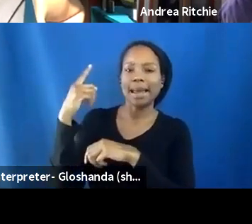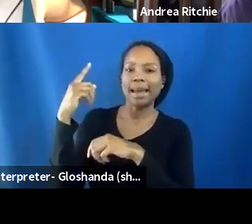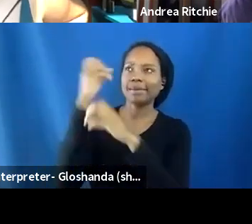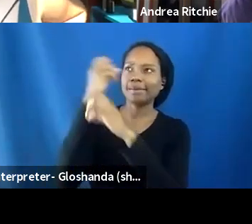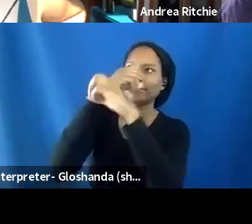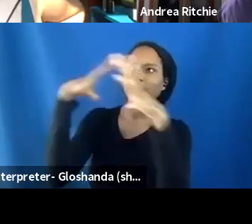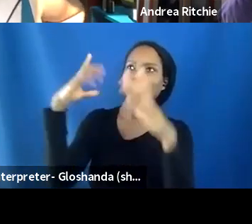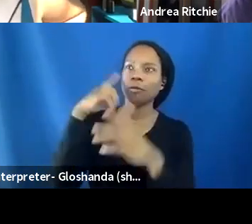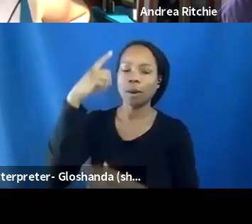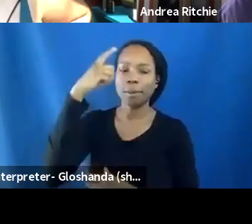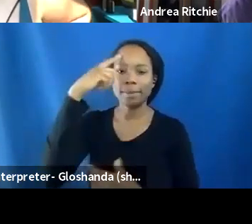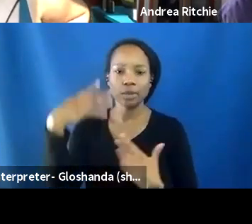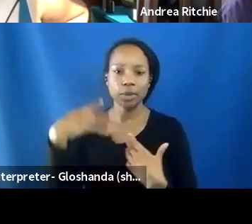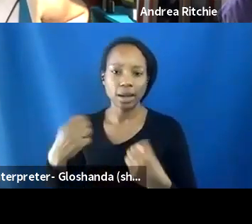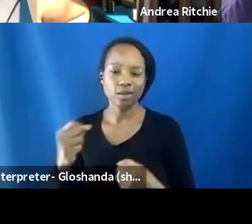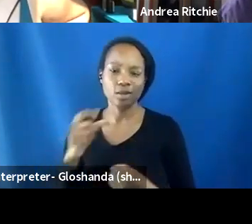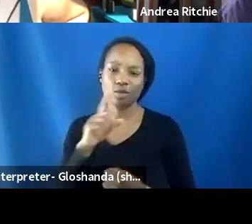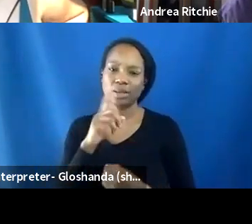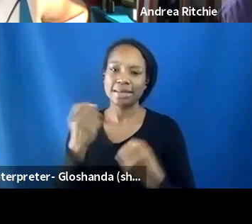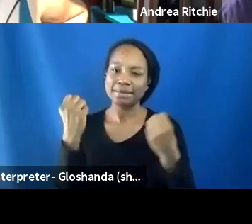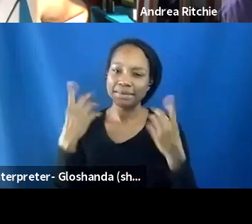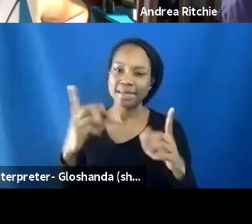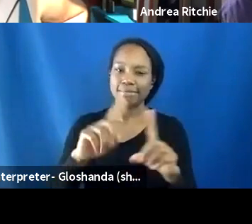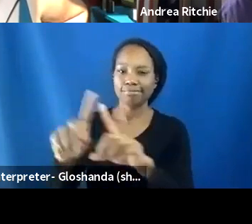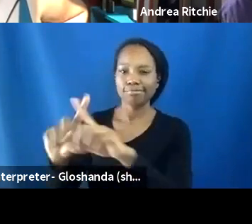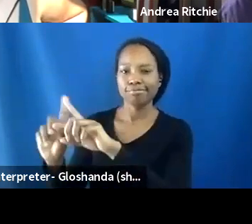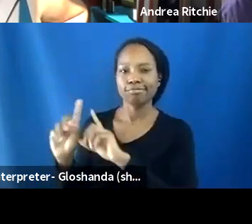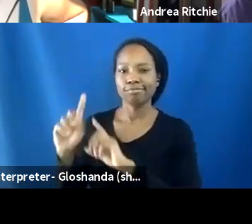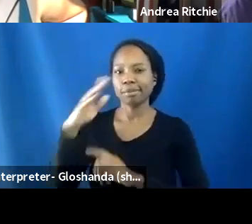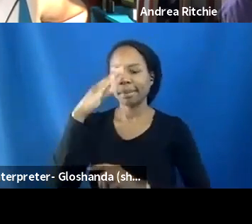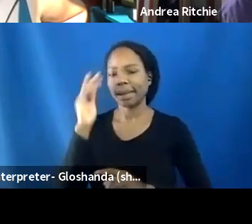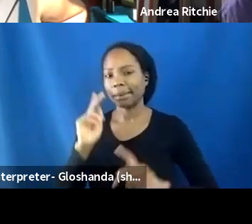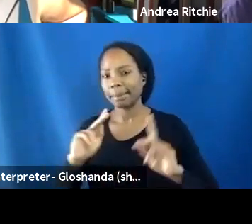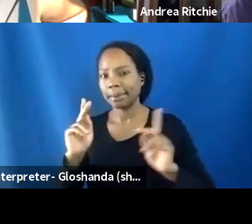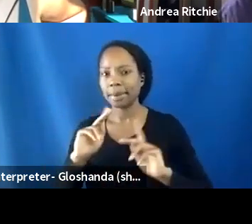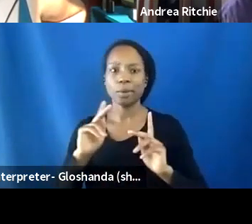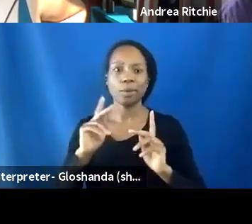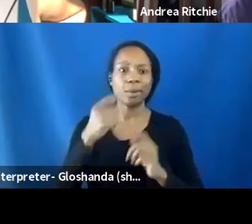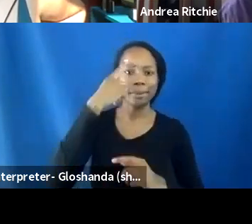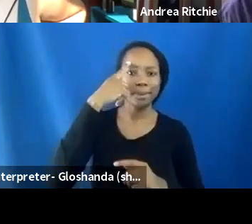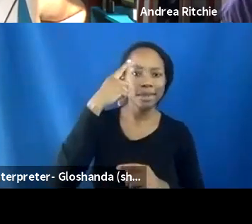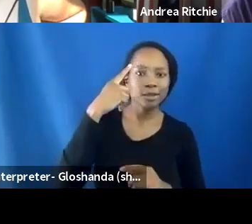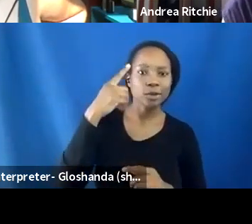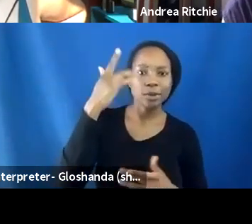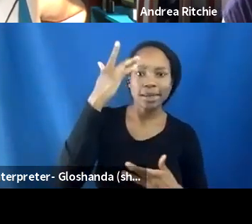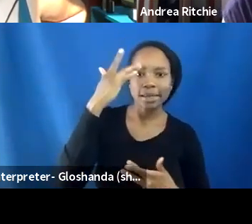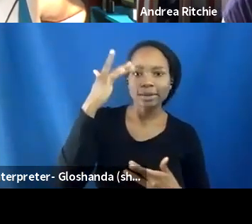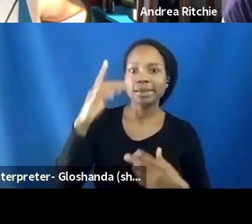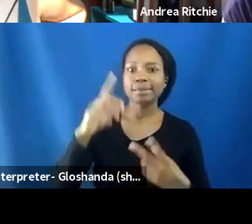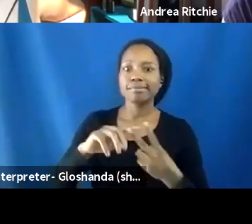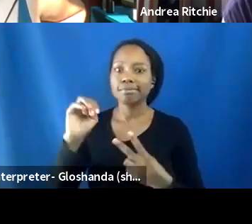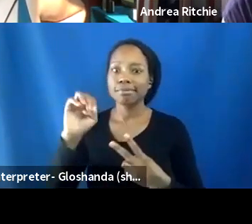Black folks who are living with mental conditions, mad black folks, black folks who are invested in abolishing the system